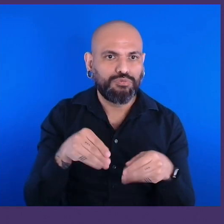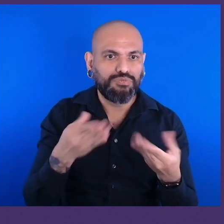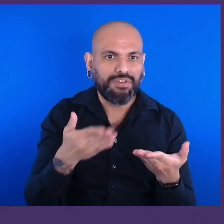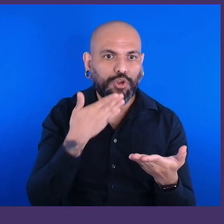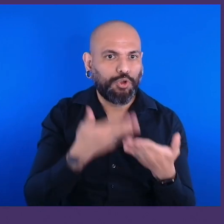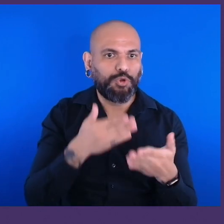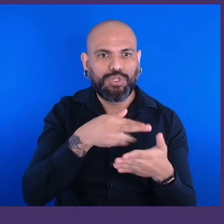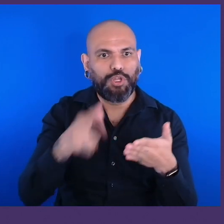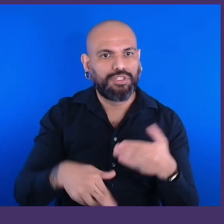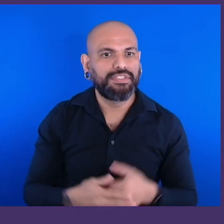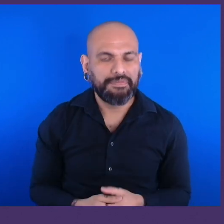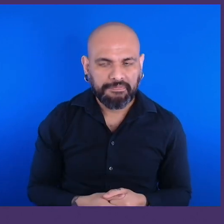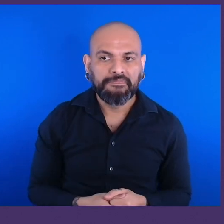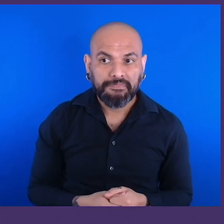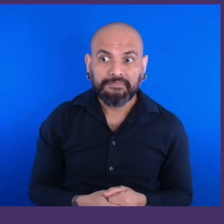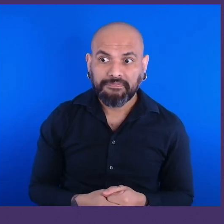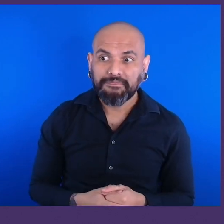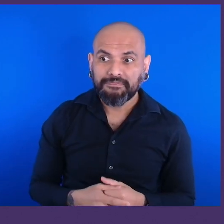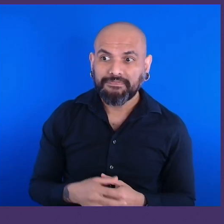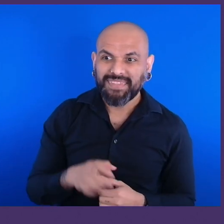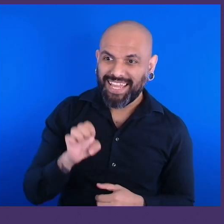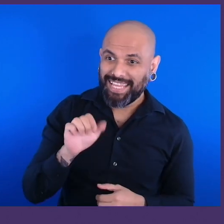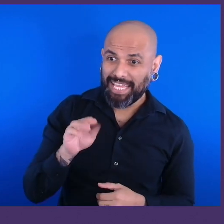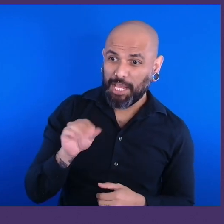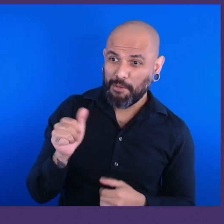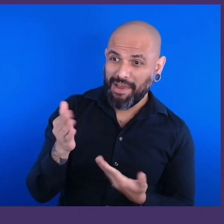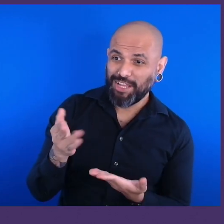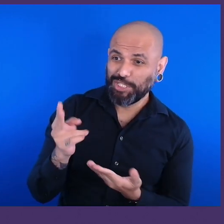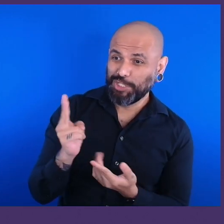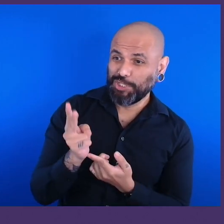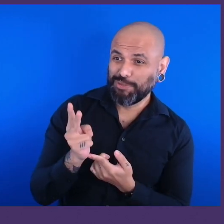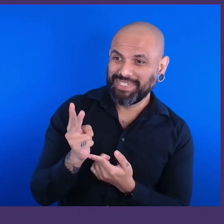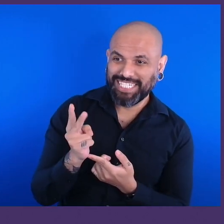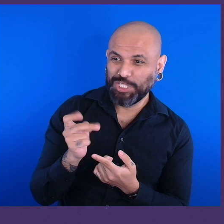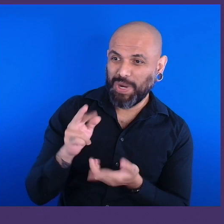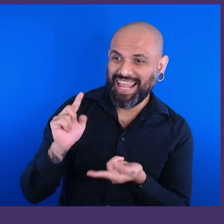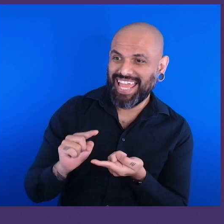Imma, what's your two-minutes-or-less call-to-action for us?